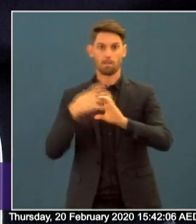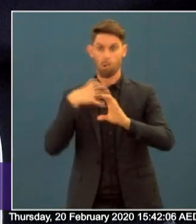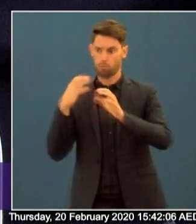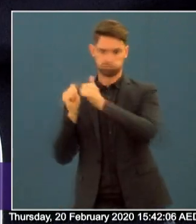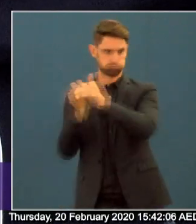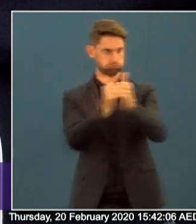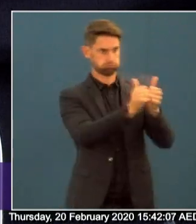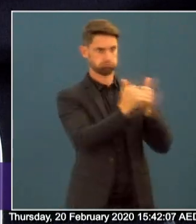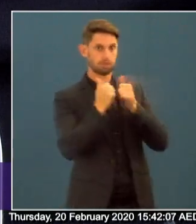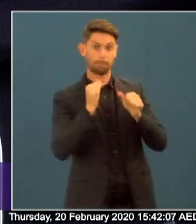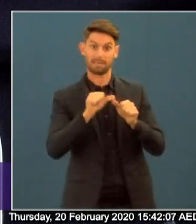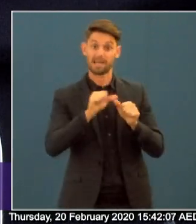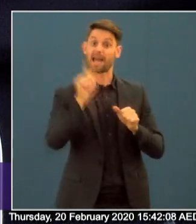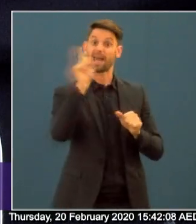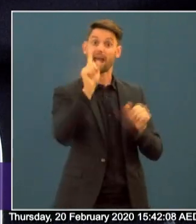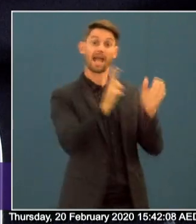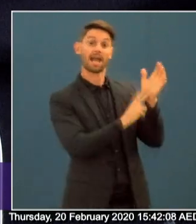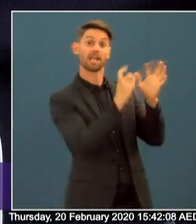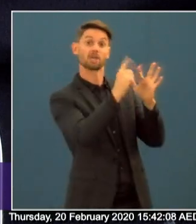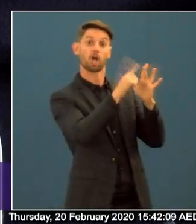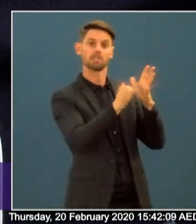And I've experienced a loss of that.